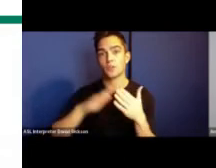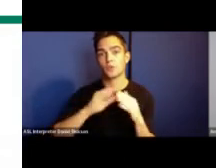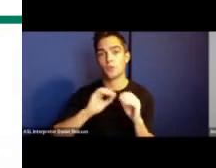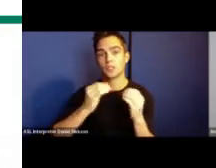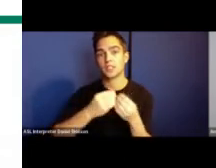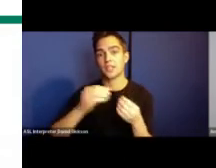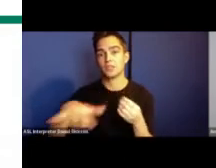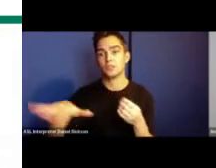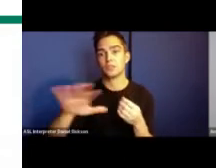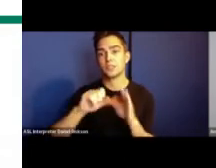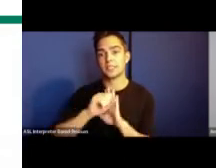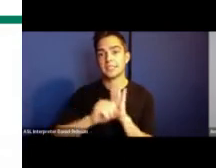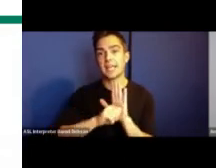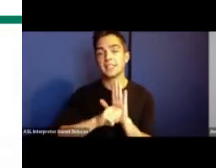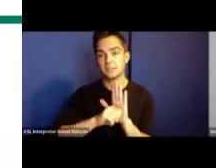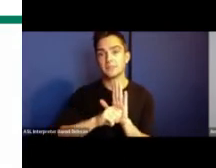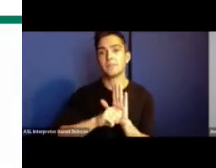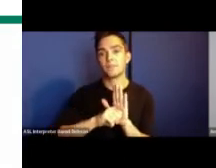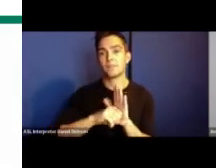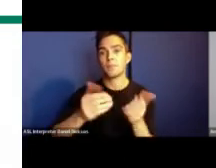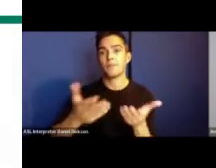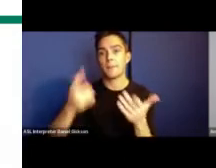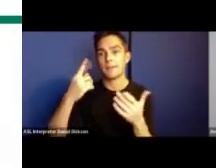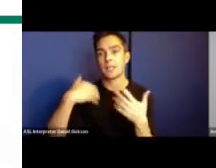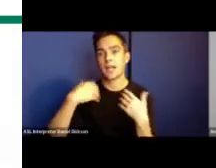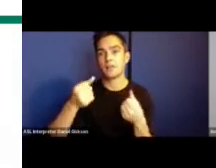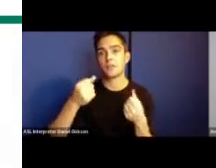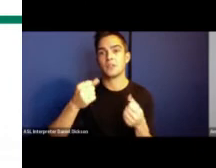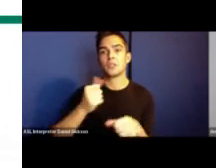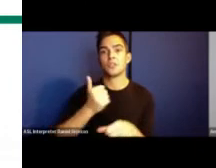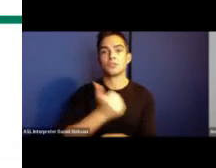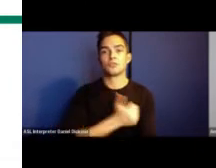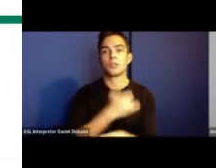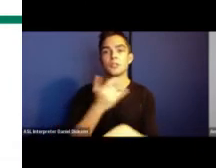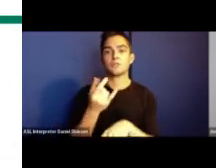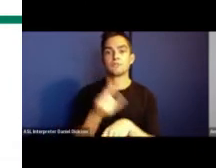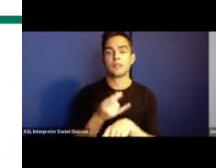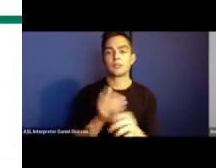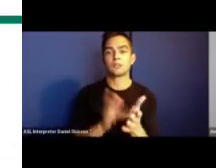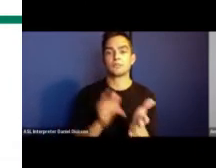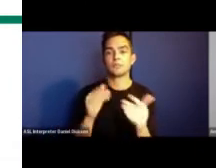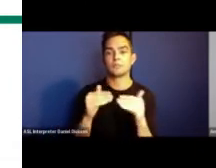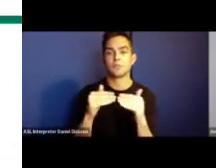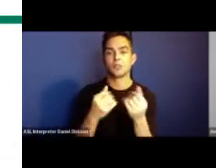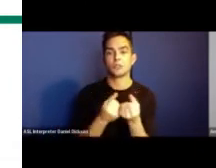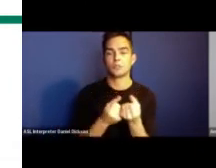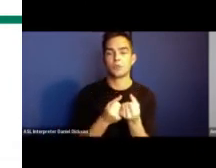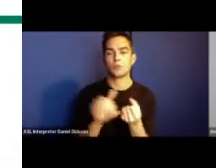across the state, providing mental health and substance use disorder, peer support. And the